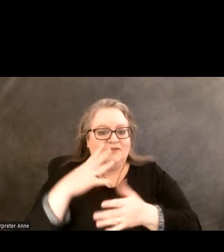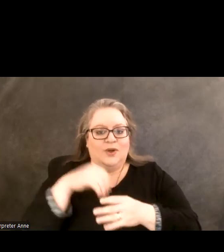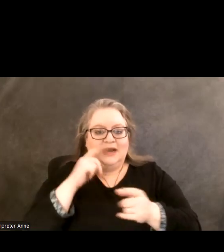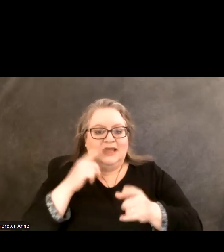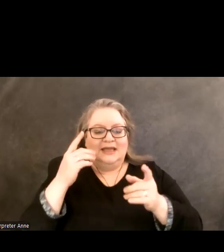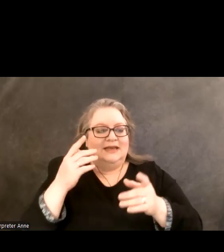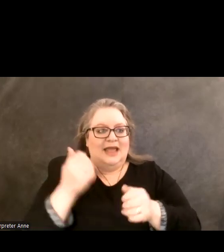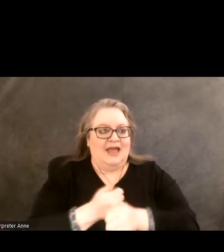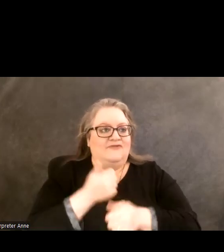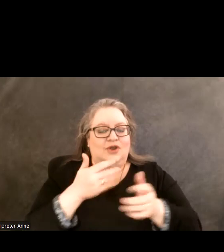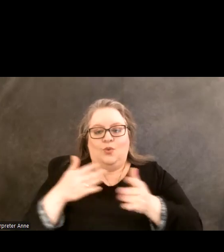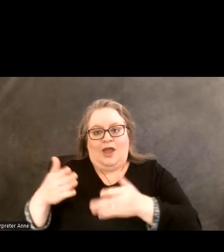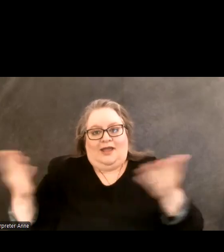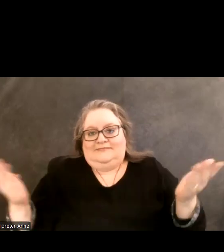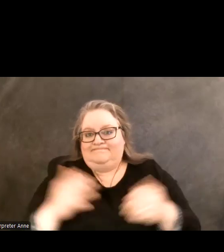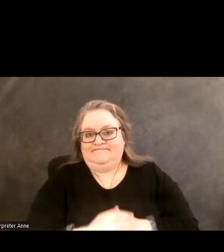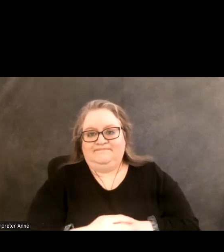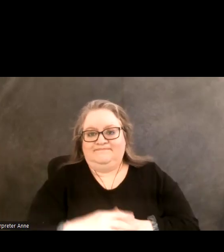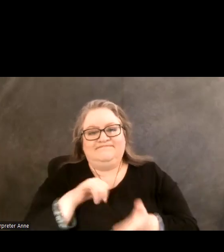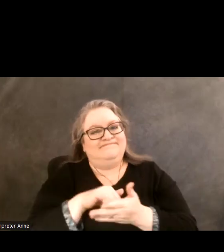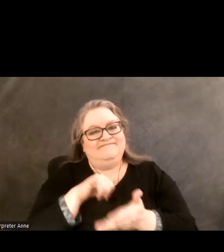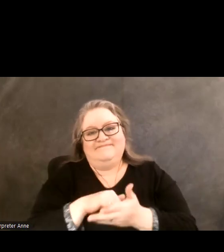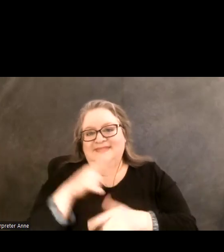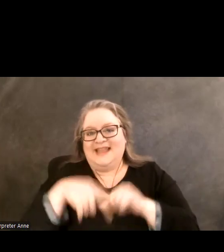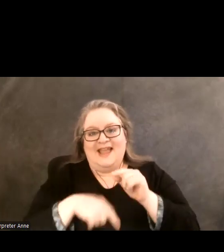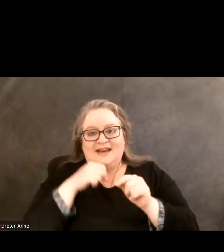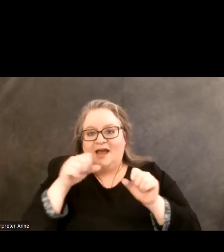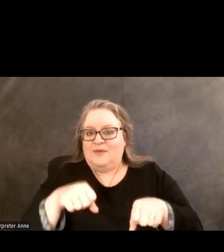way. It can't be. It's not possible. I don't know where